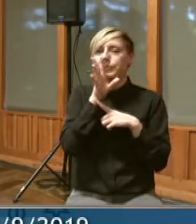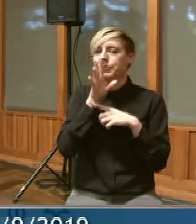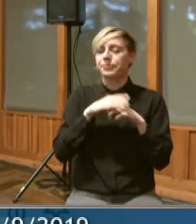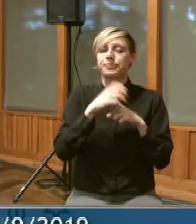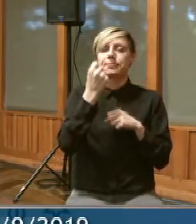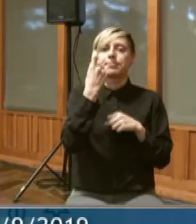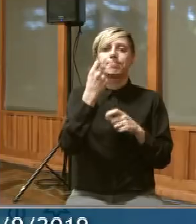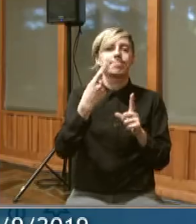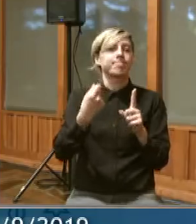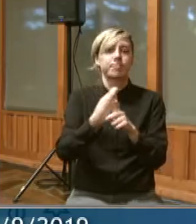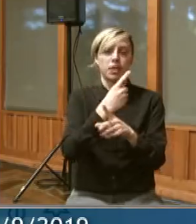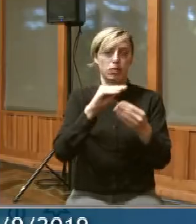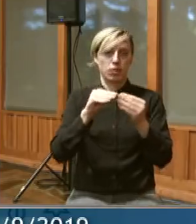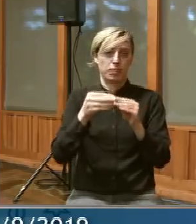COMMUNITY MEMBER WHO NEEDS ADDITIONAL ACCOMMODATION.